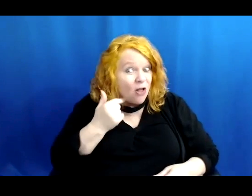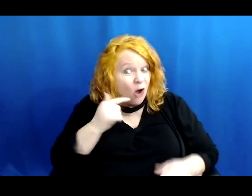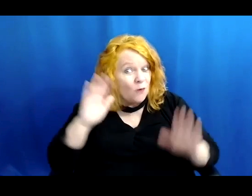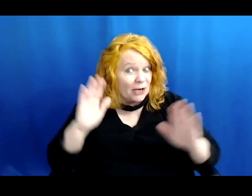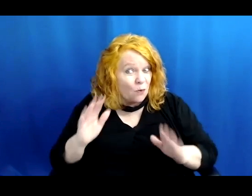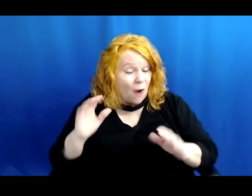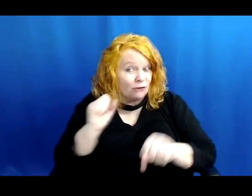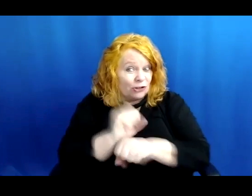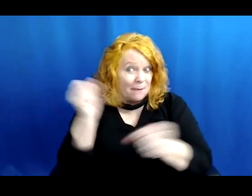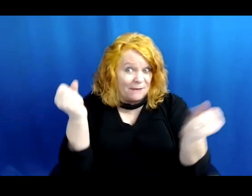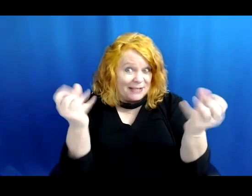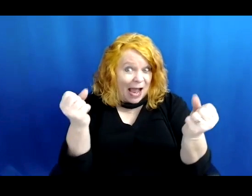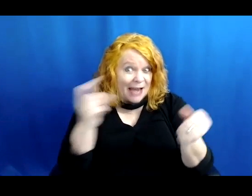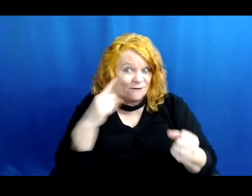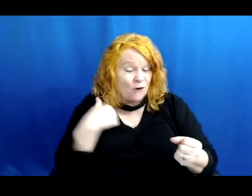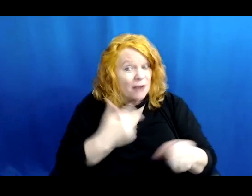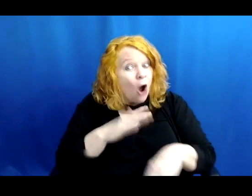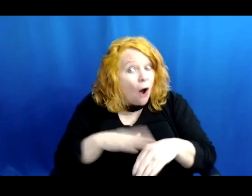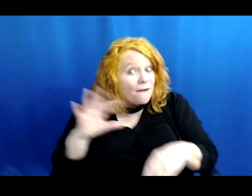it for us. It's in our Facebook group, boys and girls.